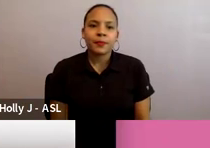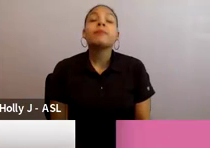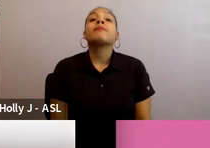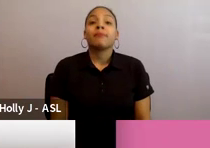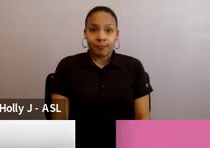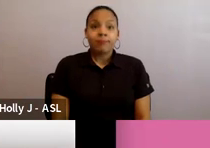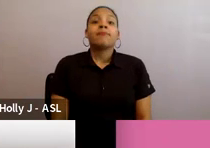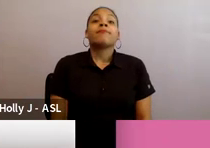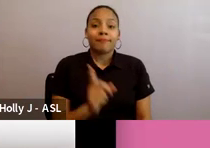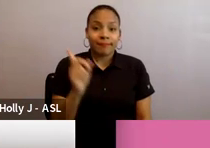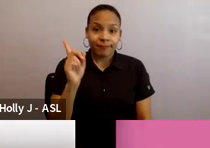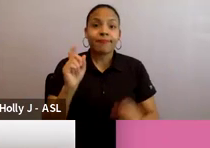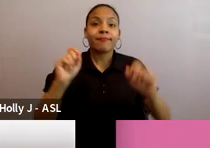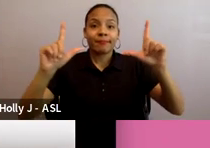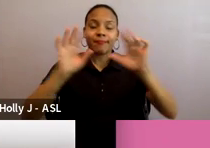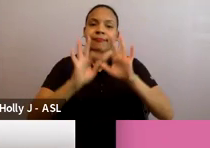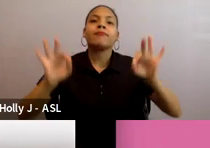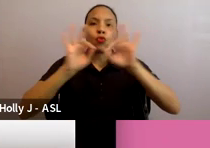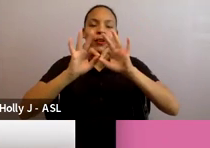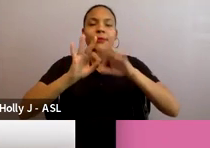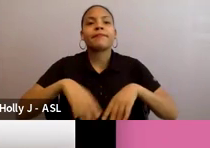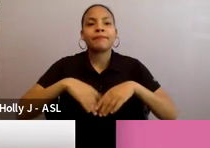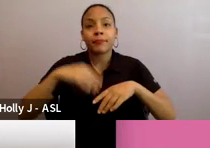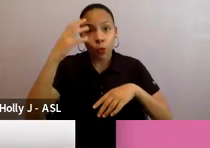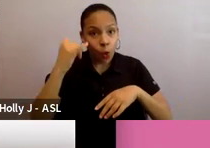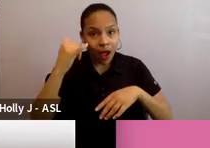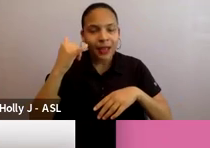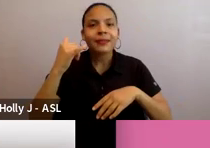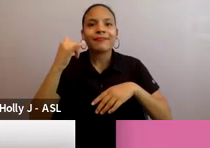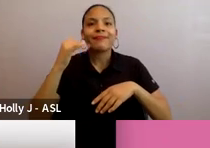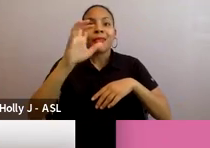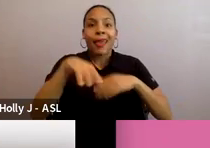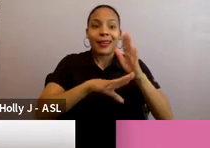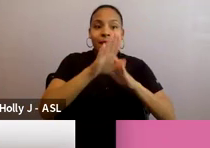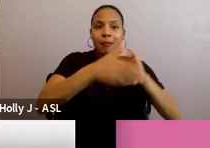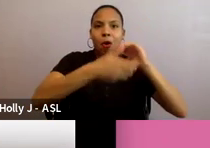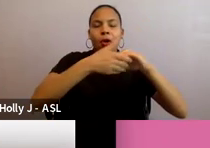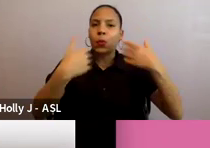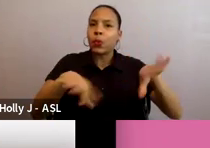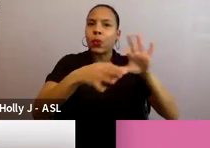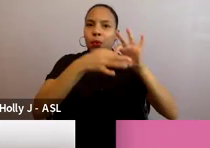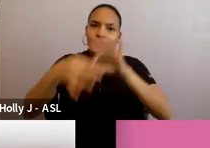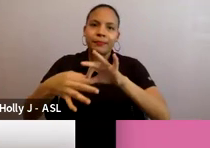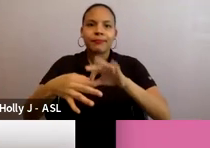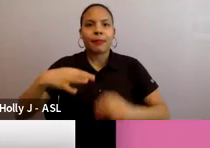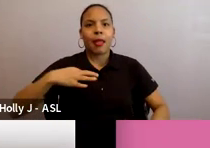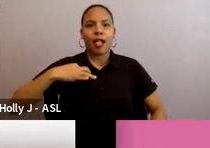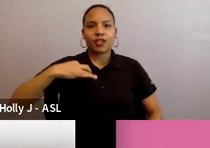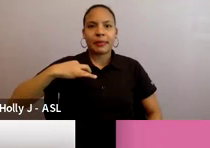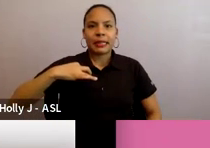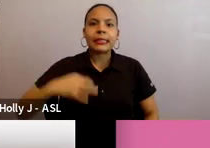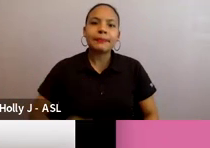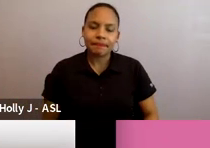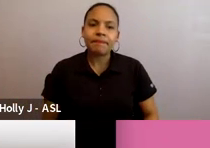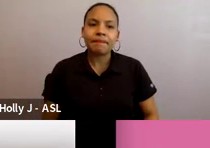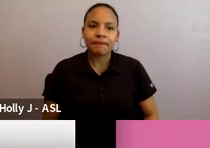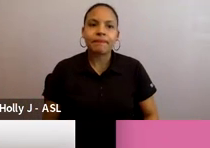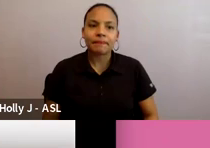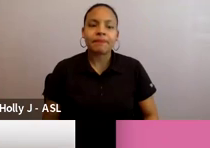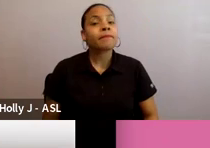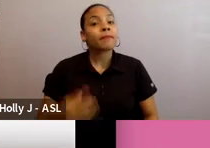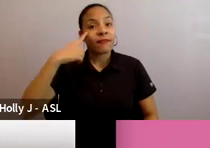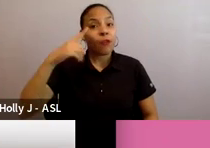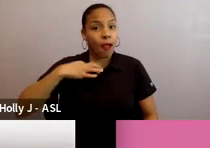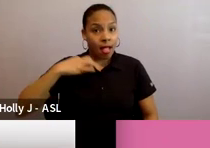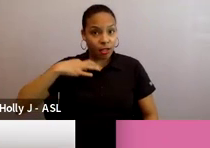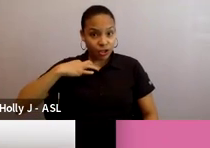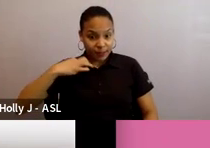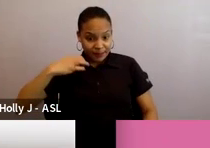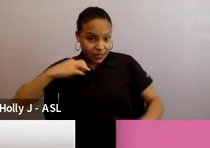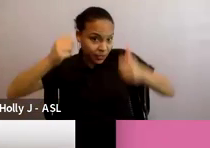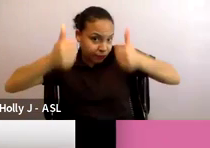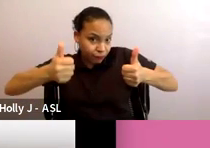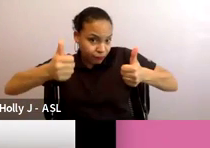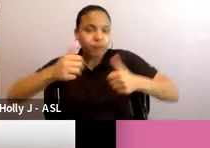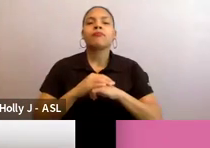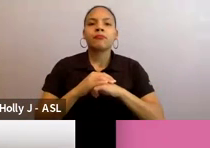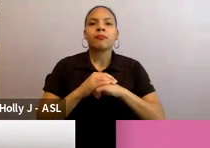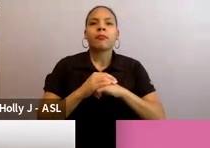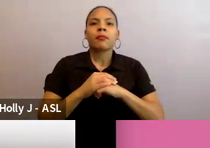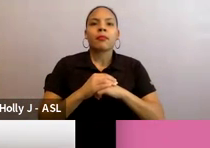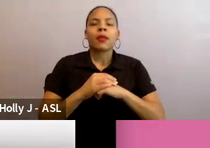we ended with that definition, because it is tied to eligibility. For eligibility ‑‑ excuse me. The